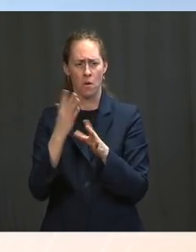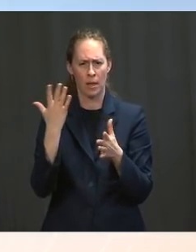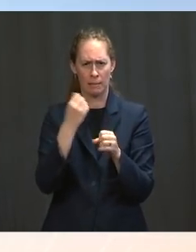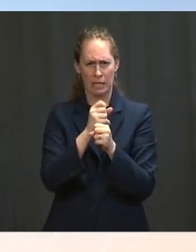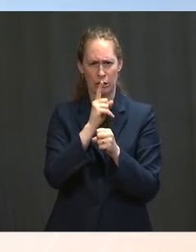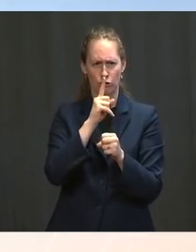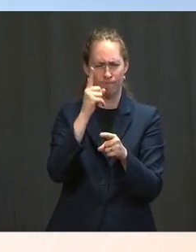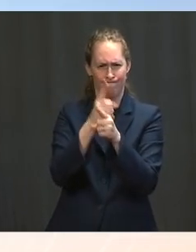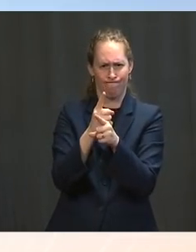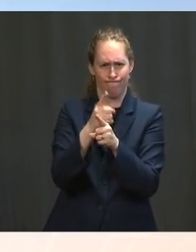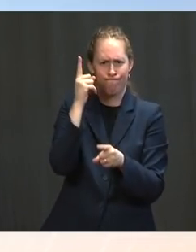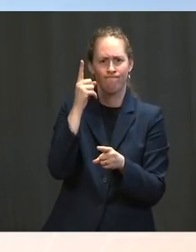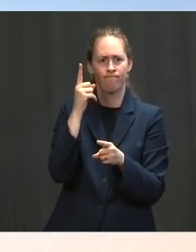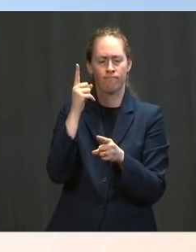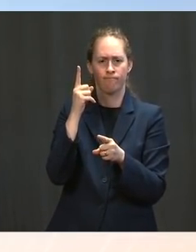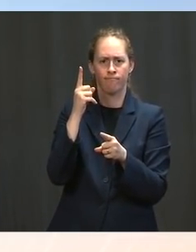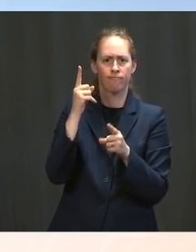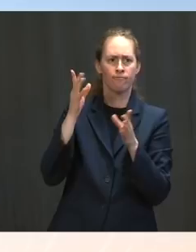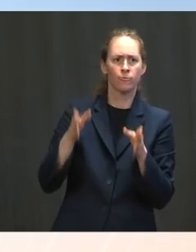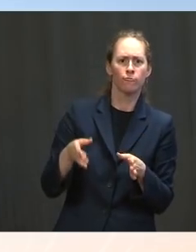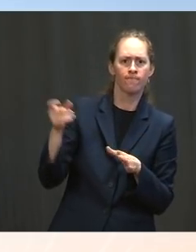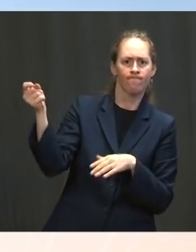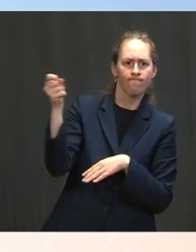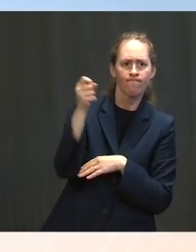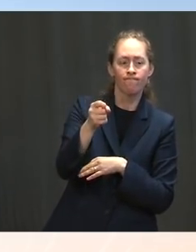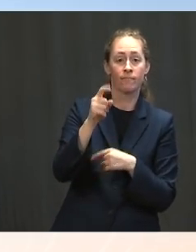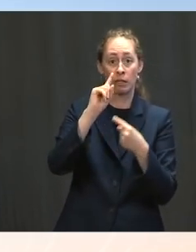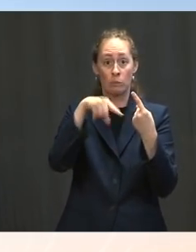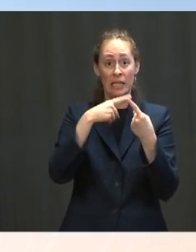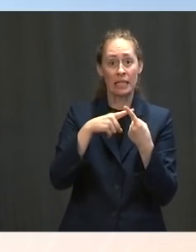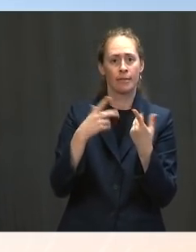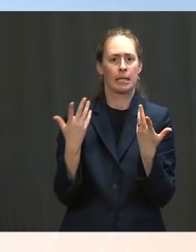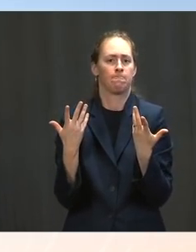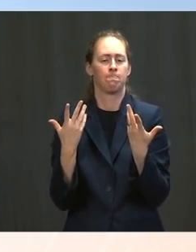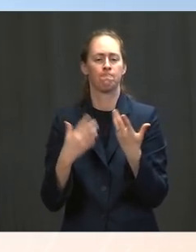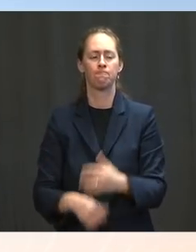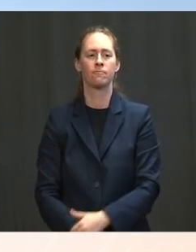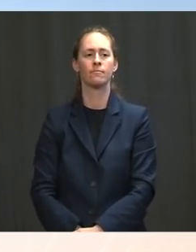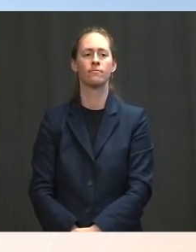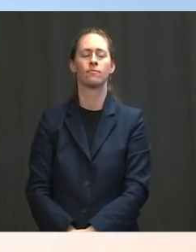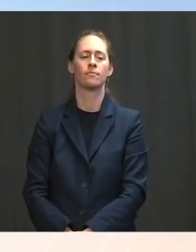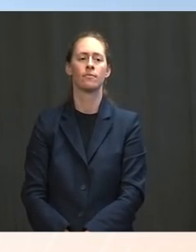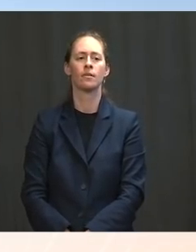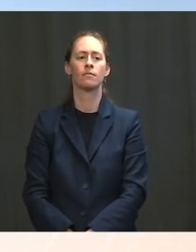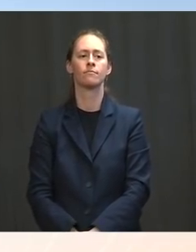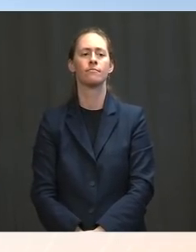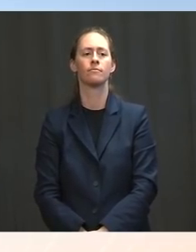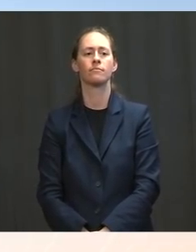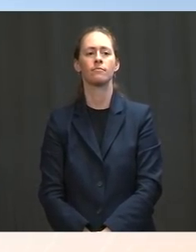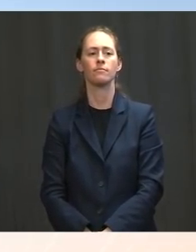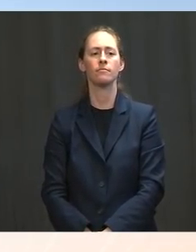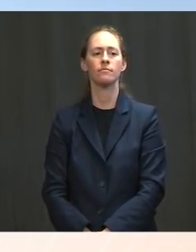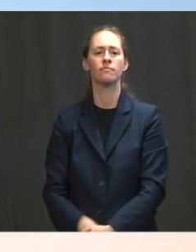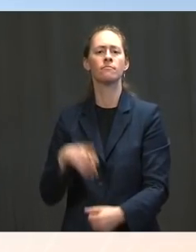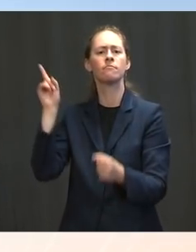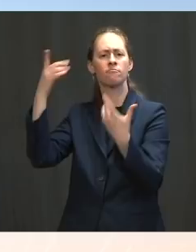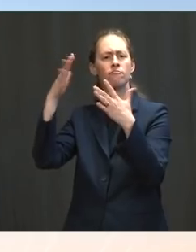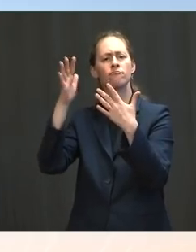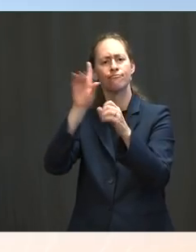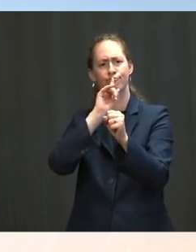I don't have anything to predict for you in terms of the timeline for it. The Press: And, on Afghanistan, the President promised that the United States would continue to provide civilian